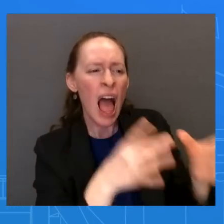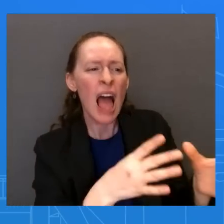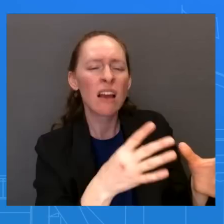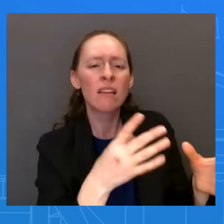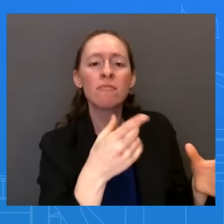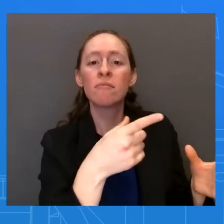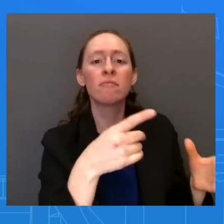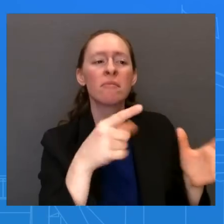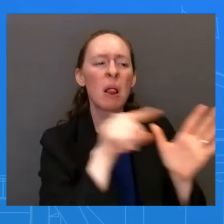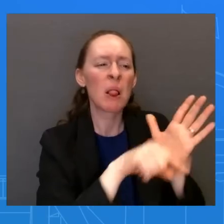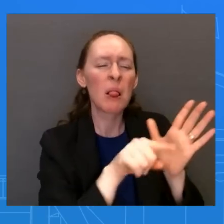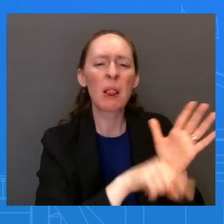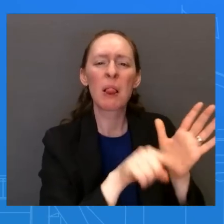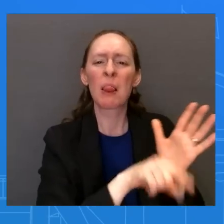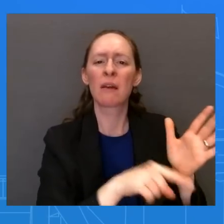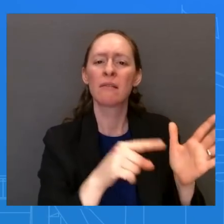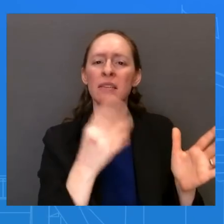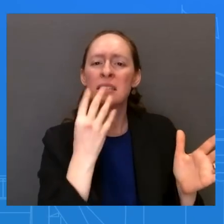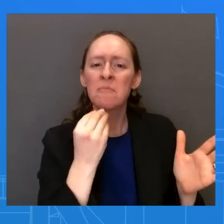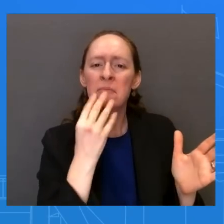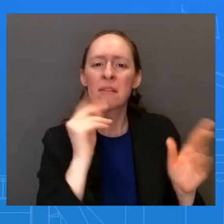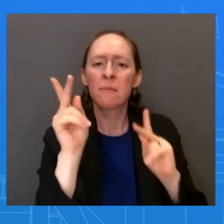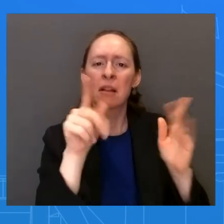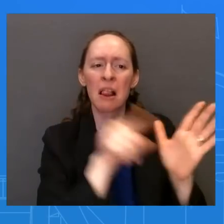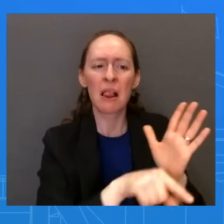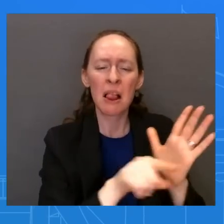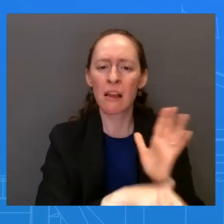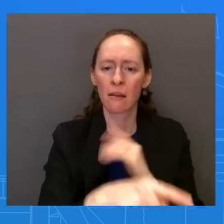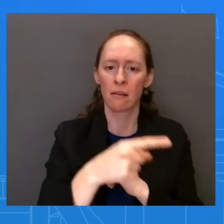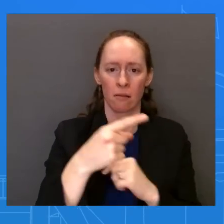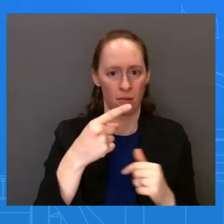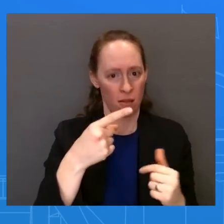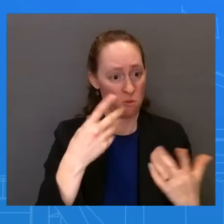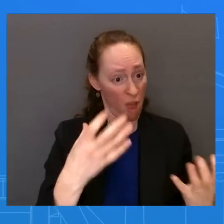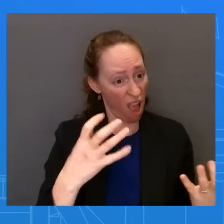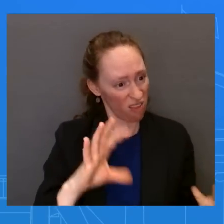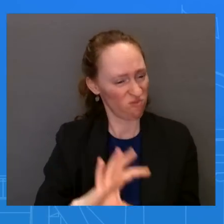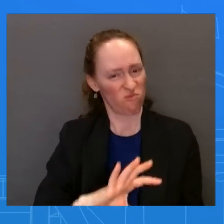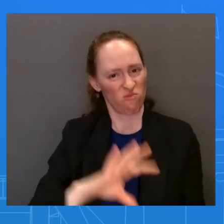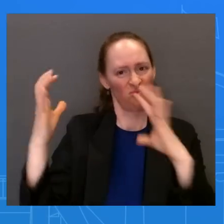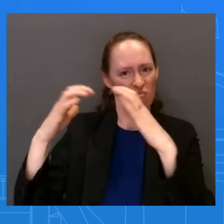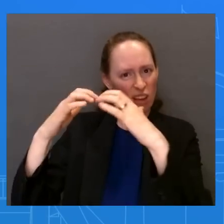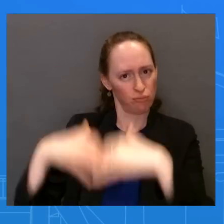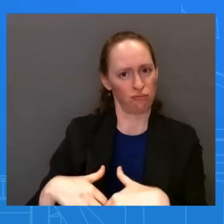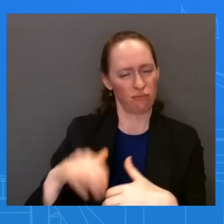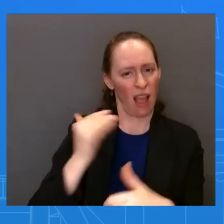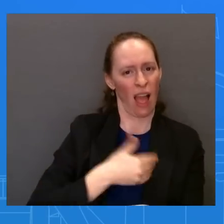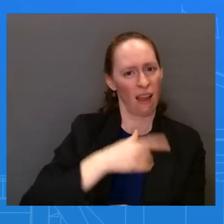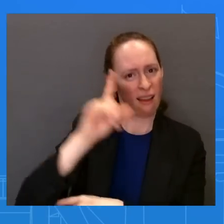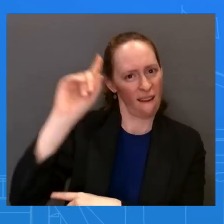what we saw on January 6th, 2021. And so, Republican leaders should explain. They should have to explain, not us.